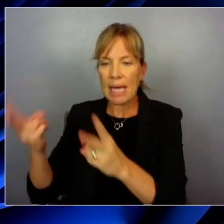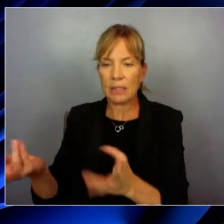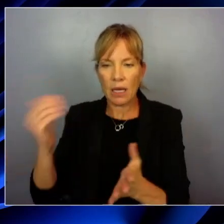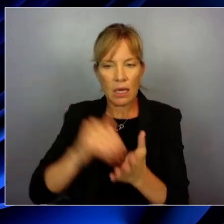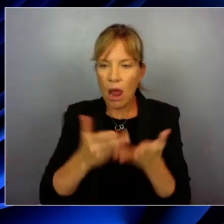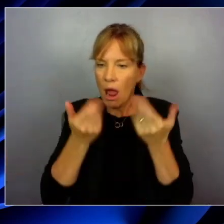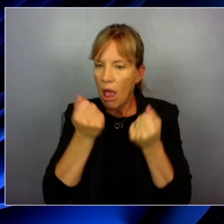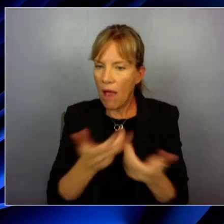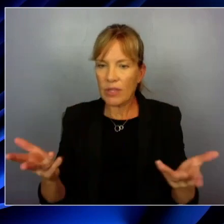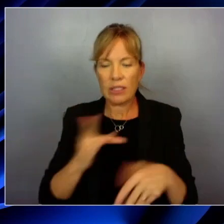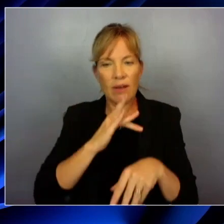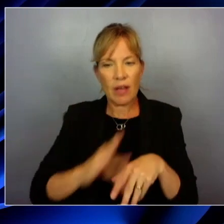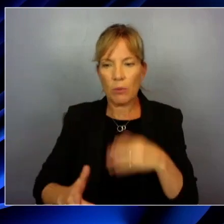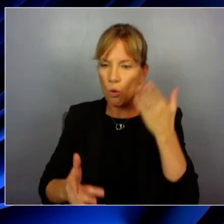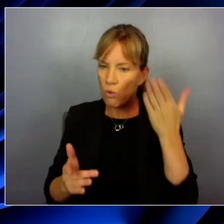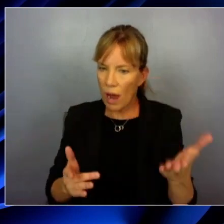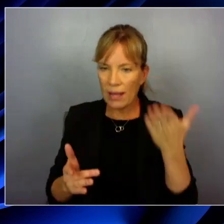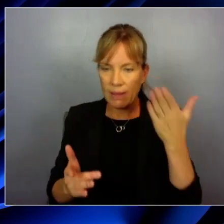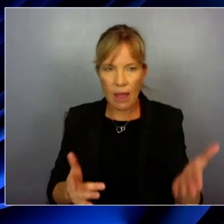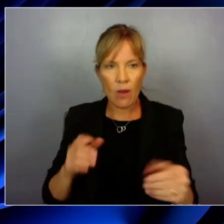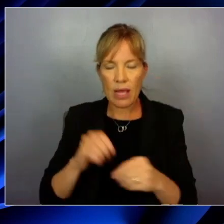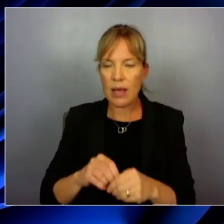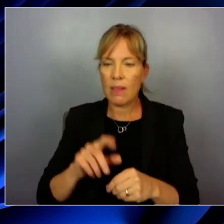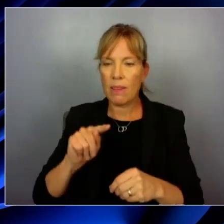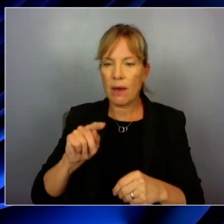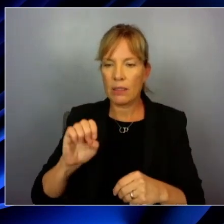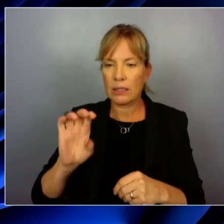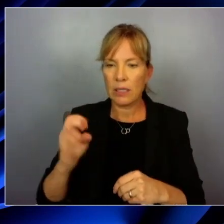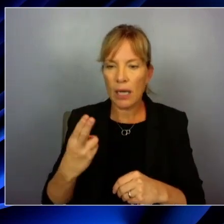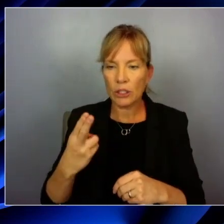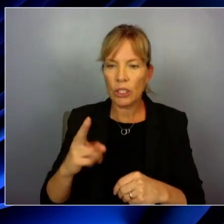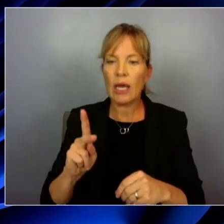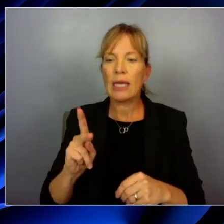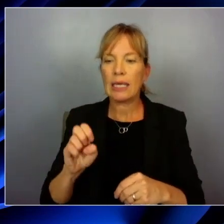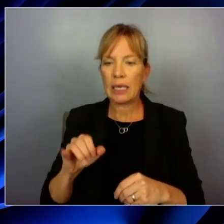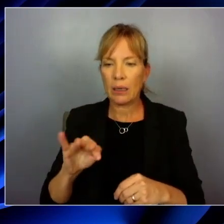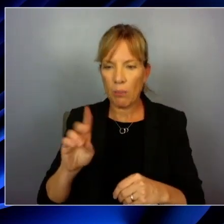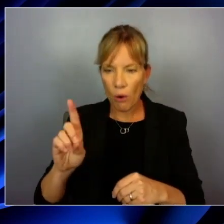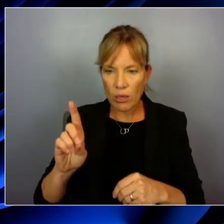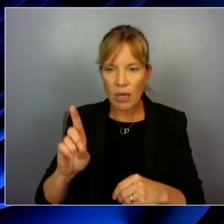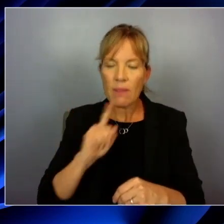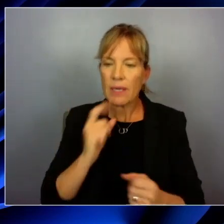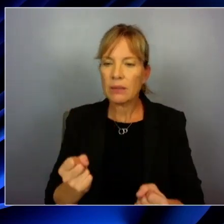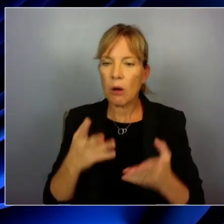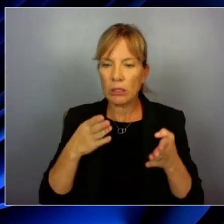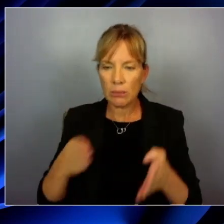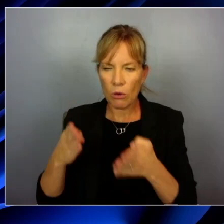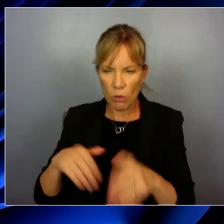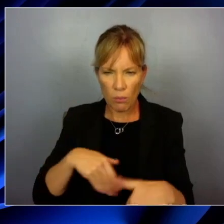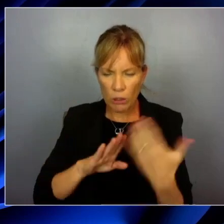right there in the touch keyboard, so this multimodal approach. You know this this idea that some